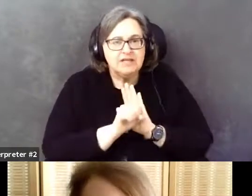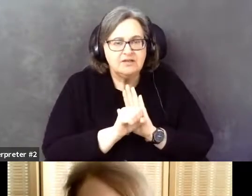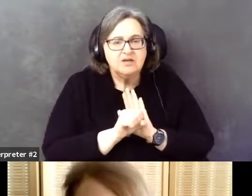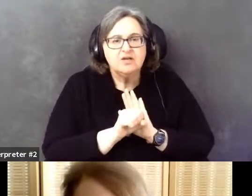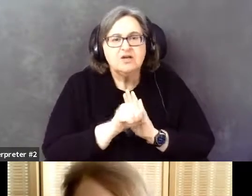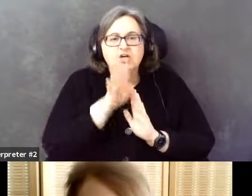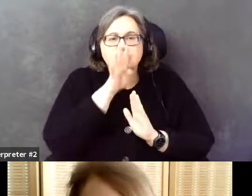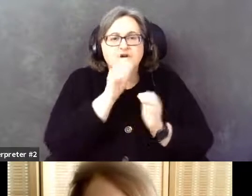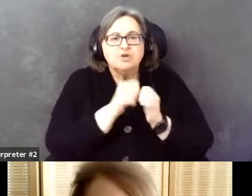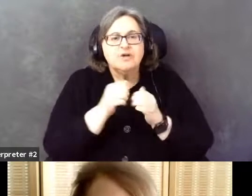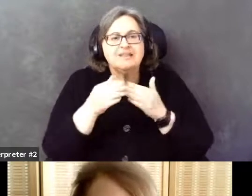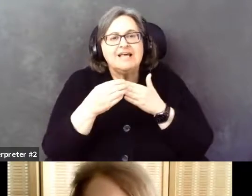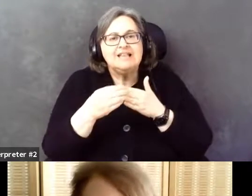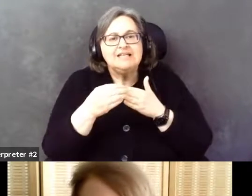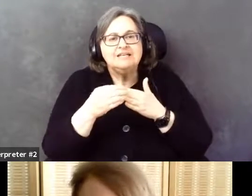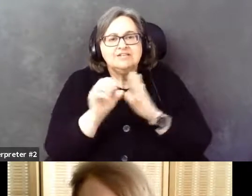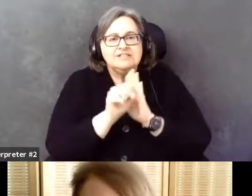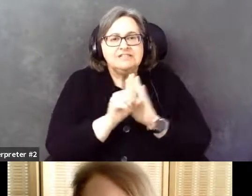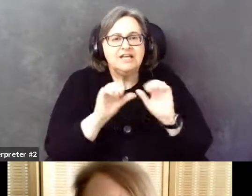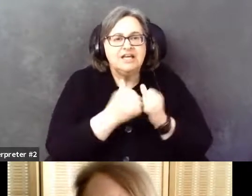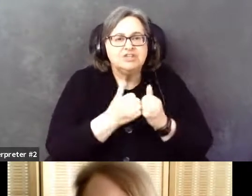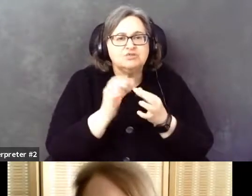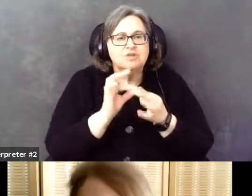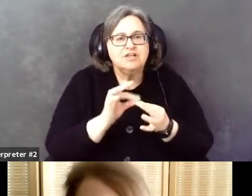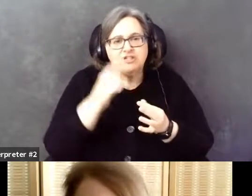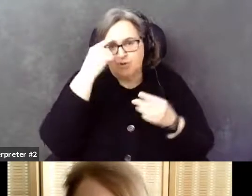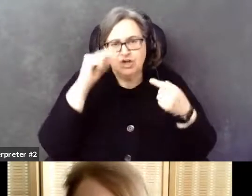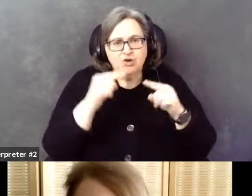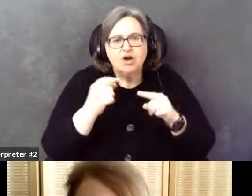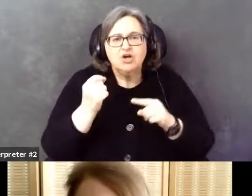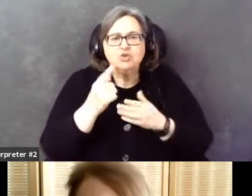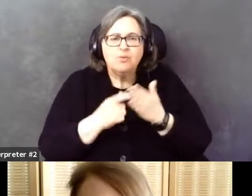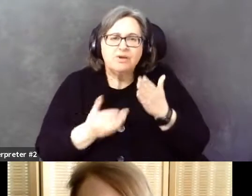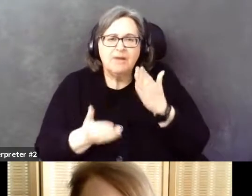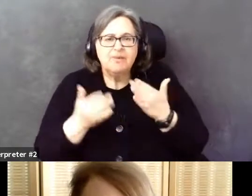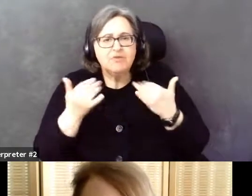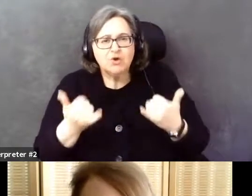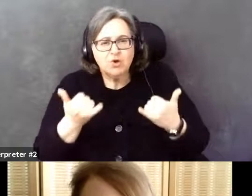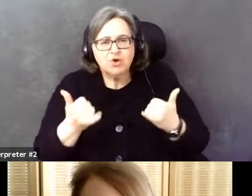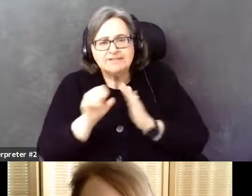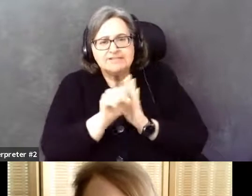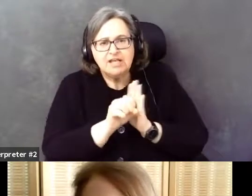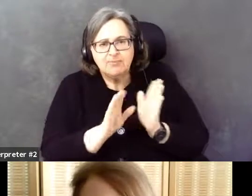with your lead state agencies on brain injury and understanding what might be in your current state plans as far as initiatives